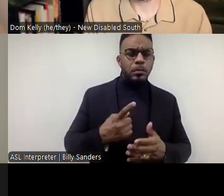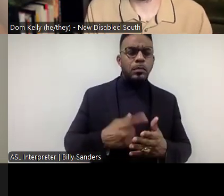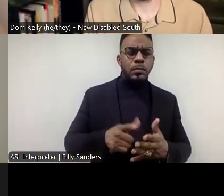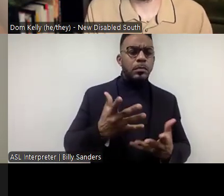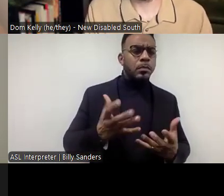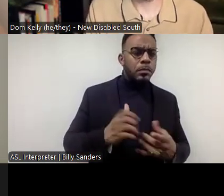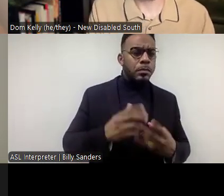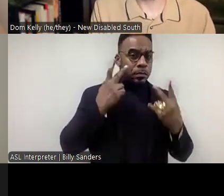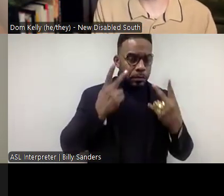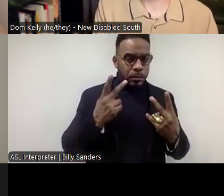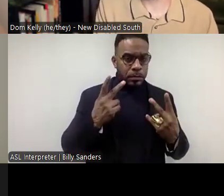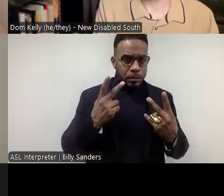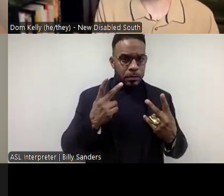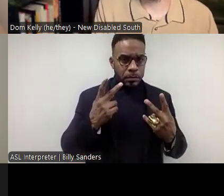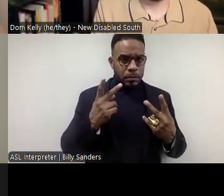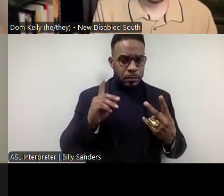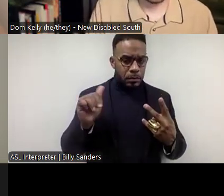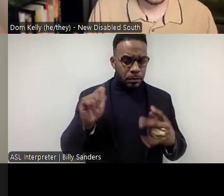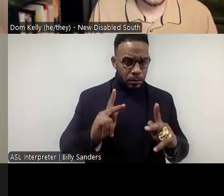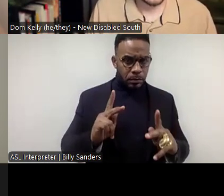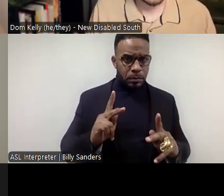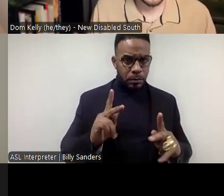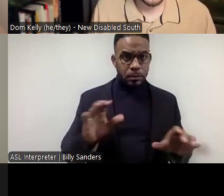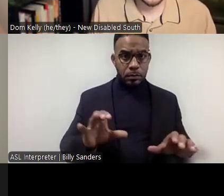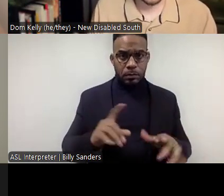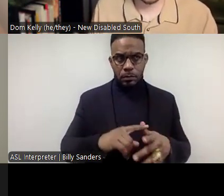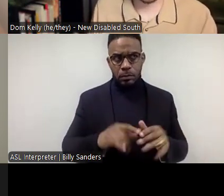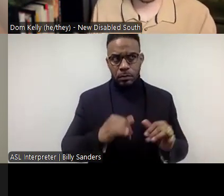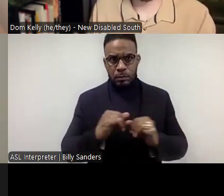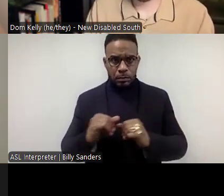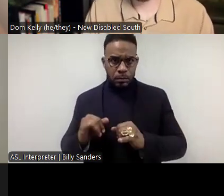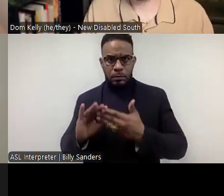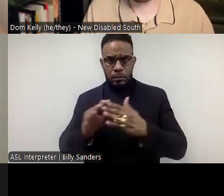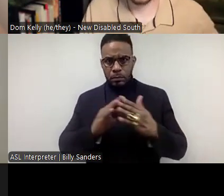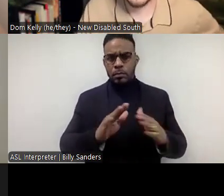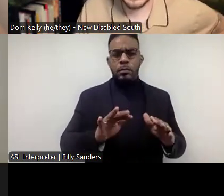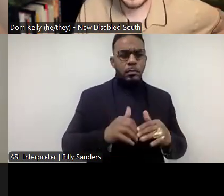collecting those. I wanted to ask specifically what do you want to see